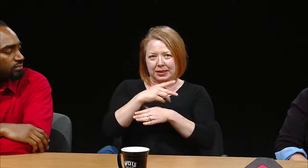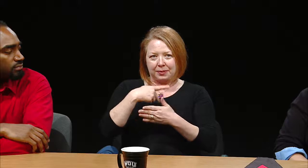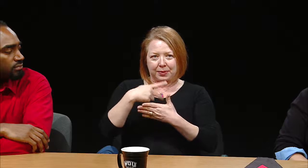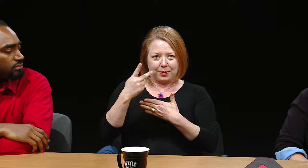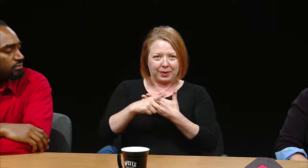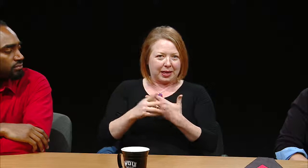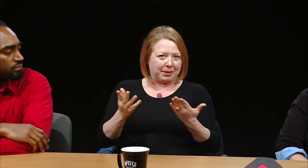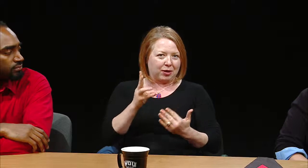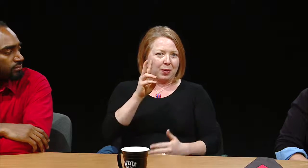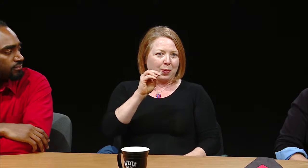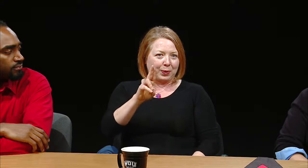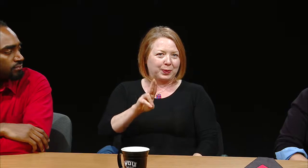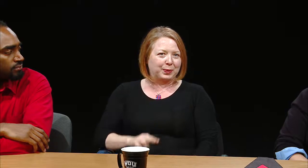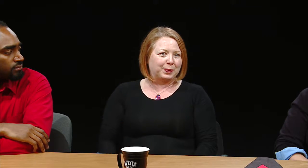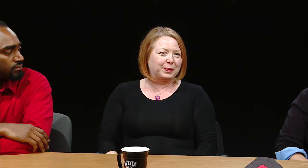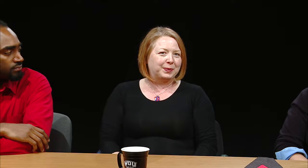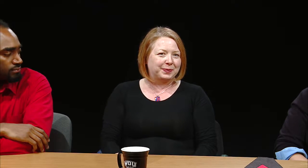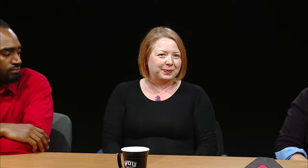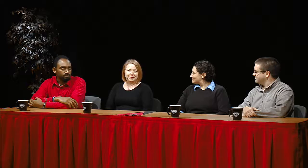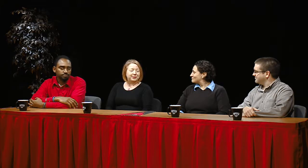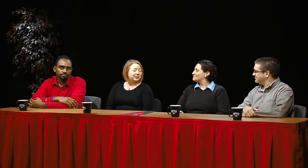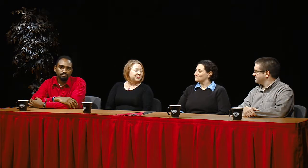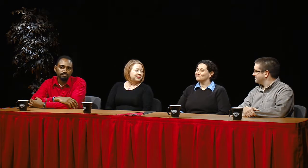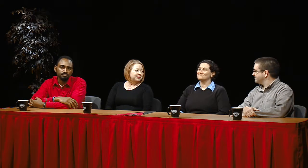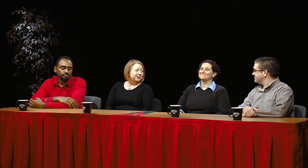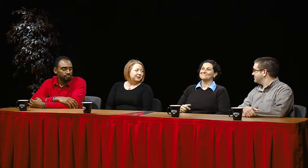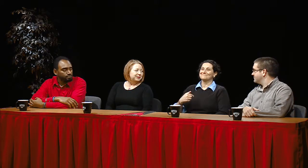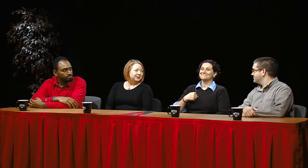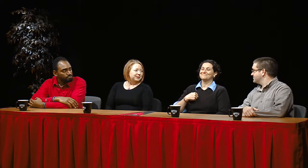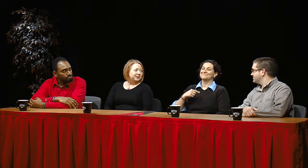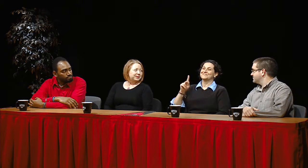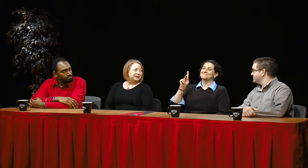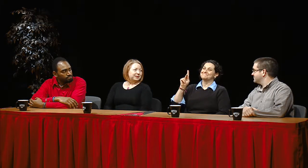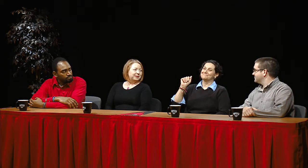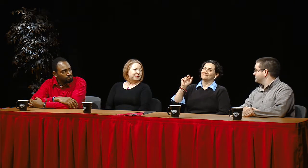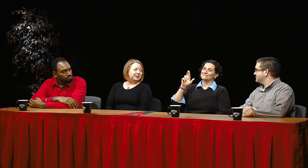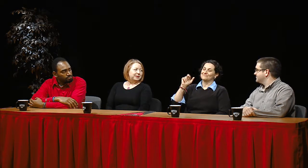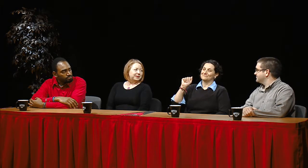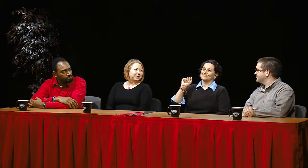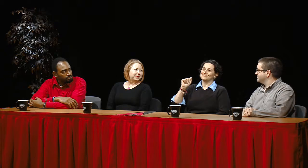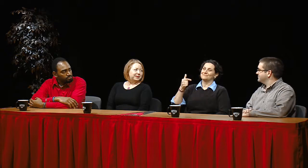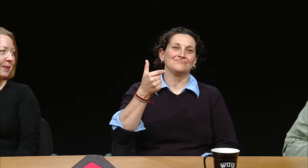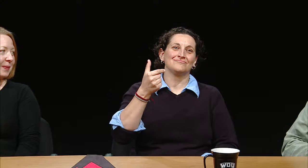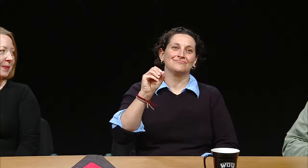and I work at the National Center on Deaf-Blindness. I started watching captions as a kid because I had a sibling